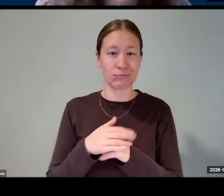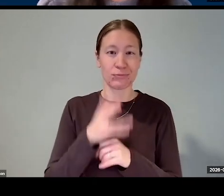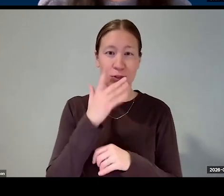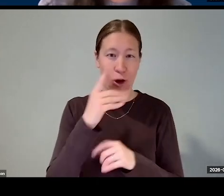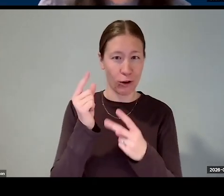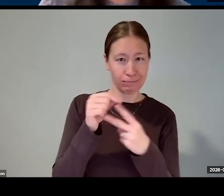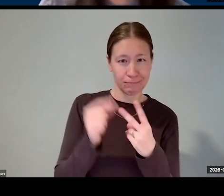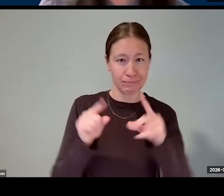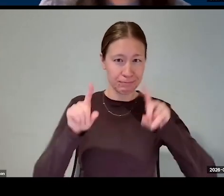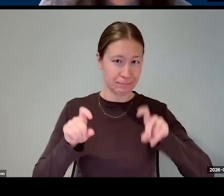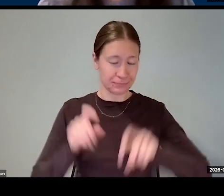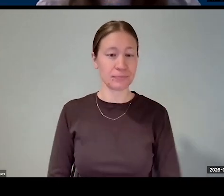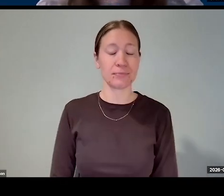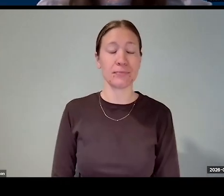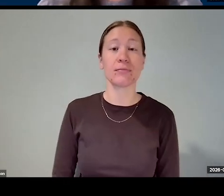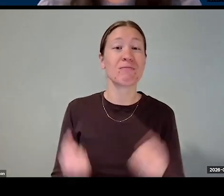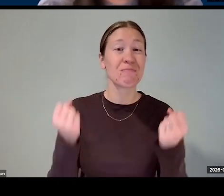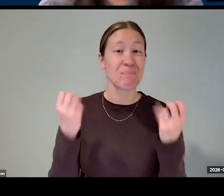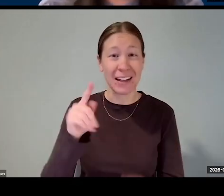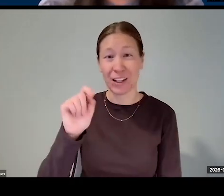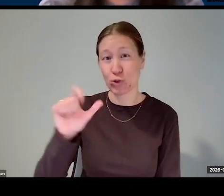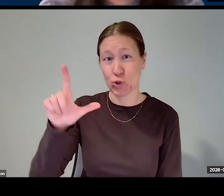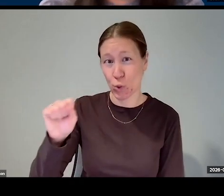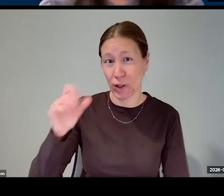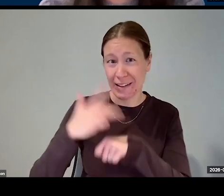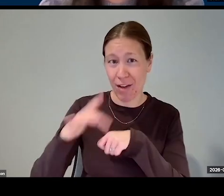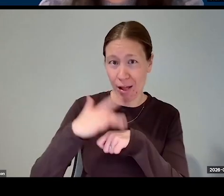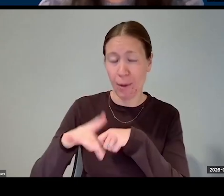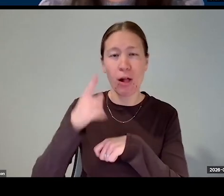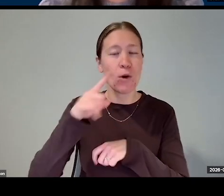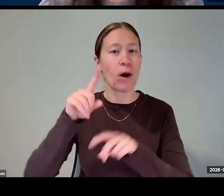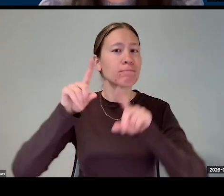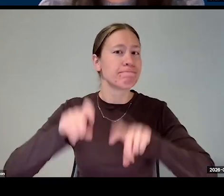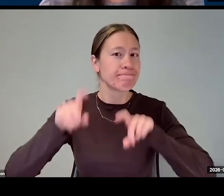for checking color contrast. I have one linked in the slides that works nicely